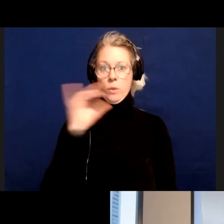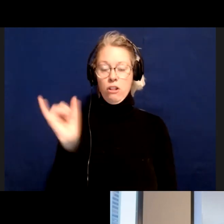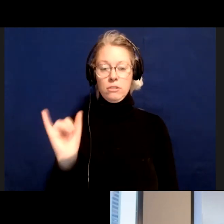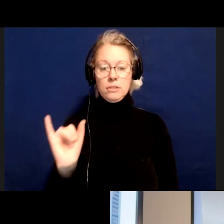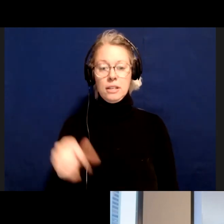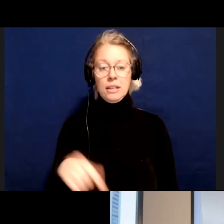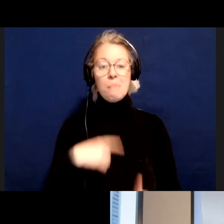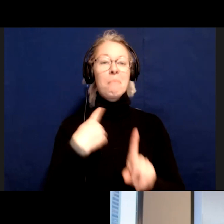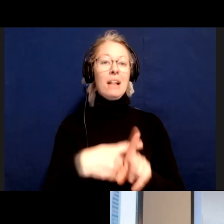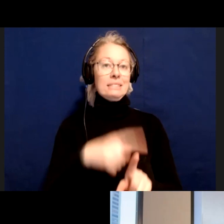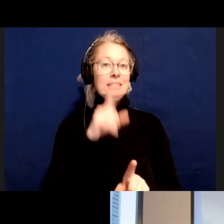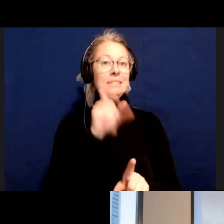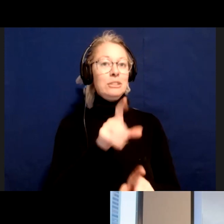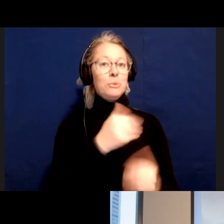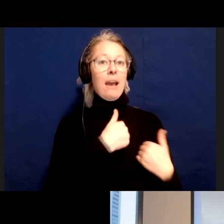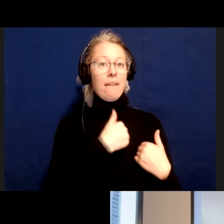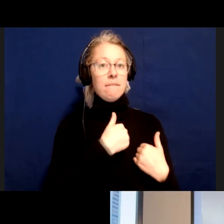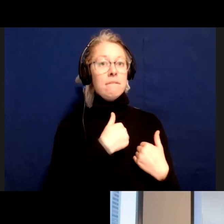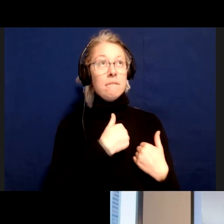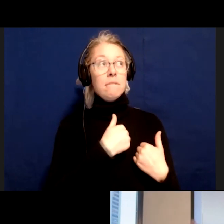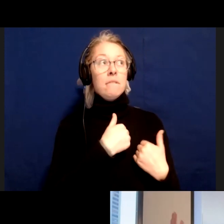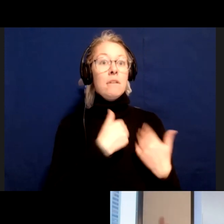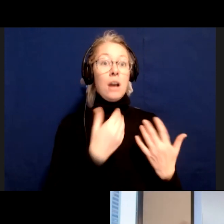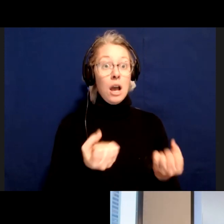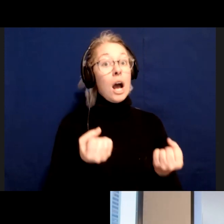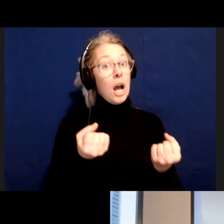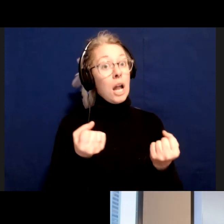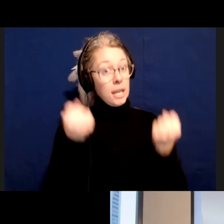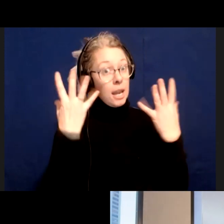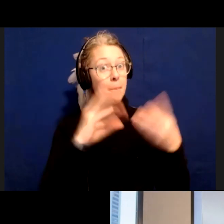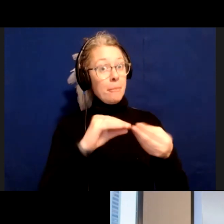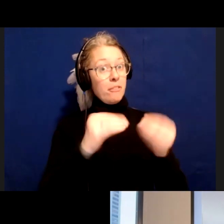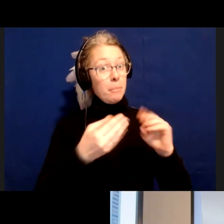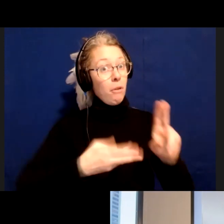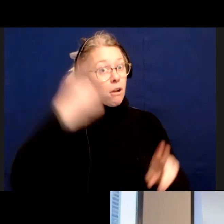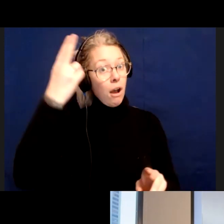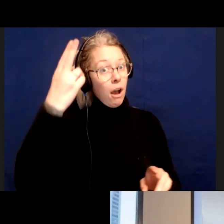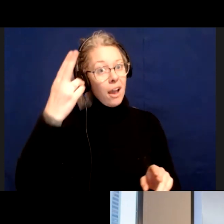anonymously, we need to reach an aggregate amount that keeps it anonymous. But we are